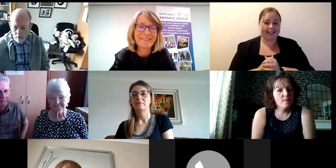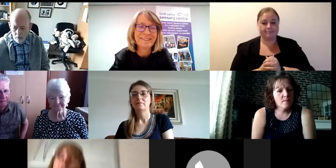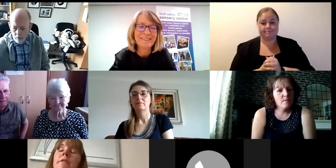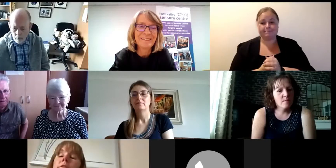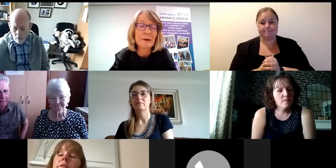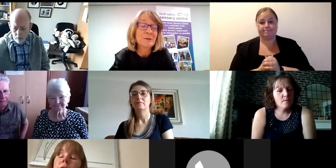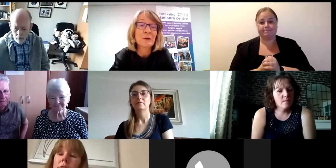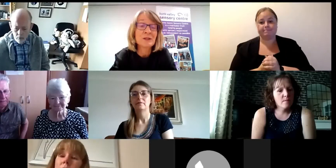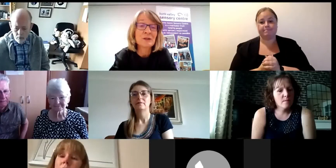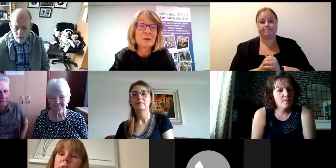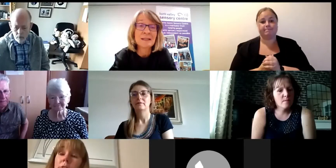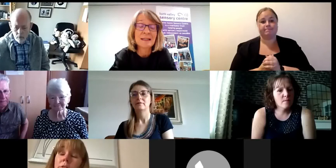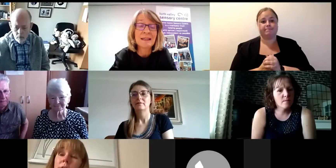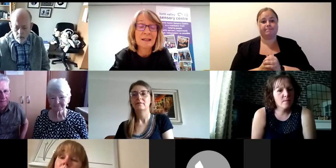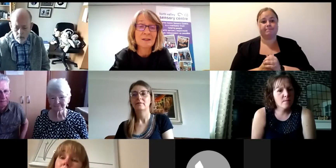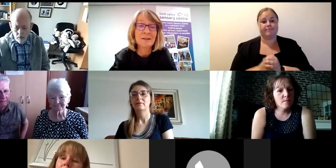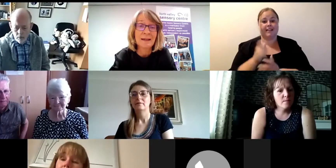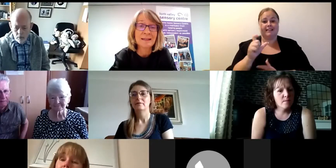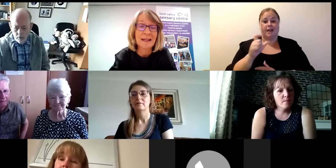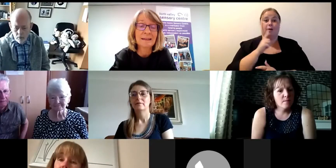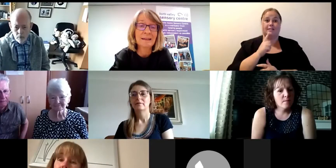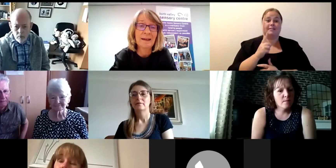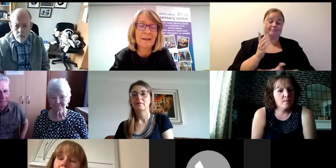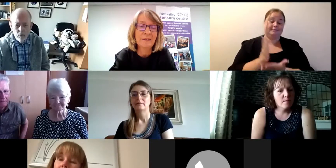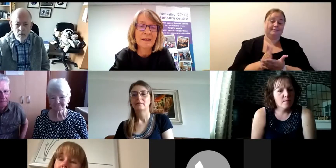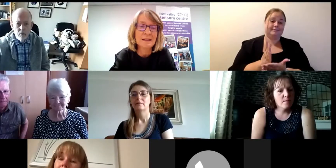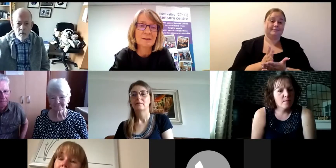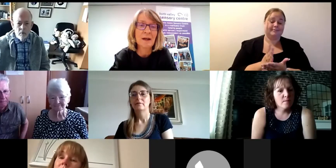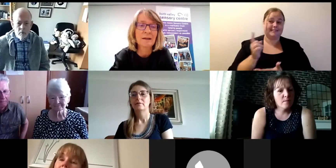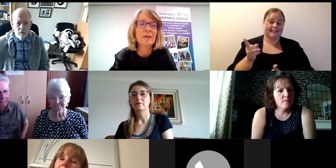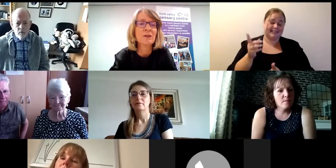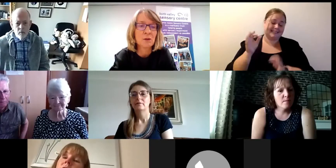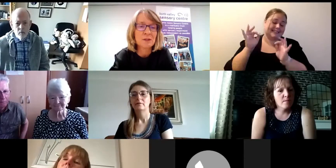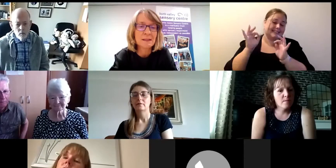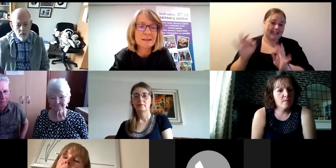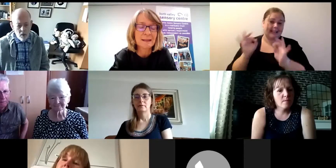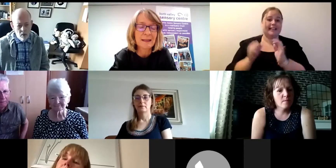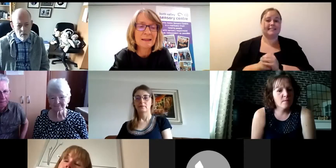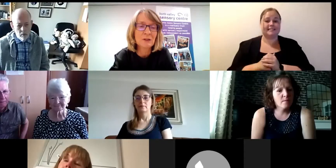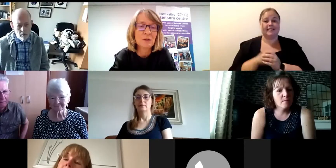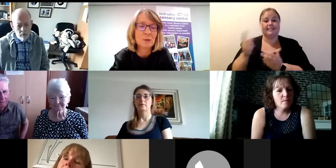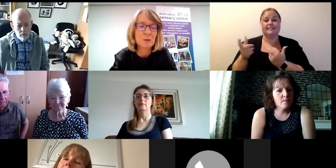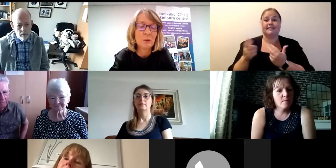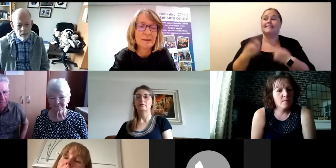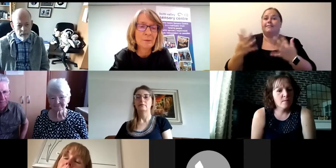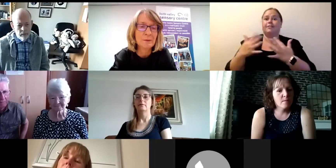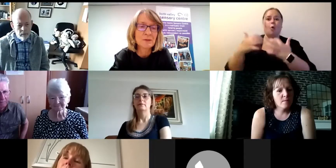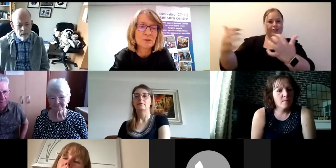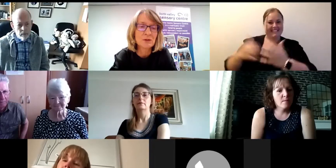I was just going to say exactly that, its another audience again. The power of social